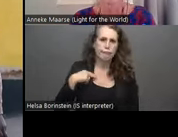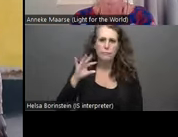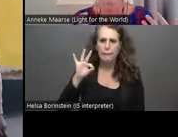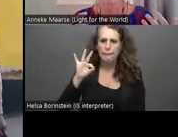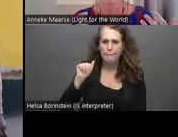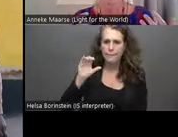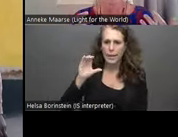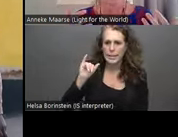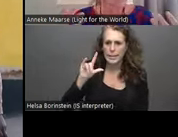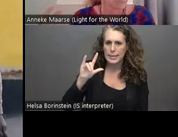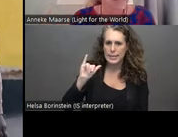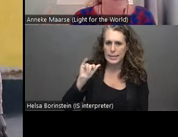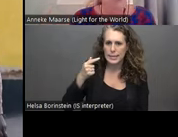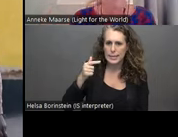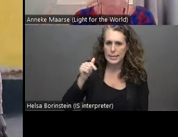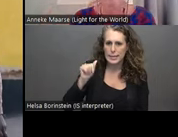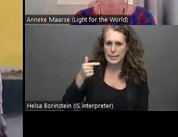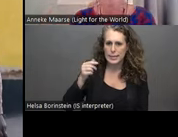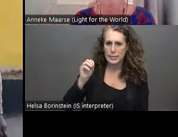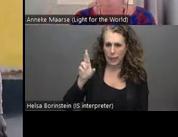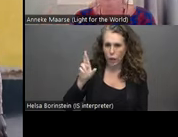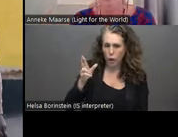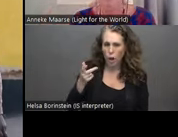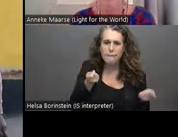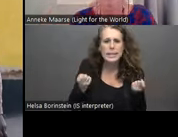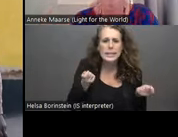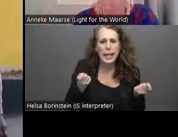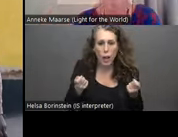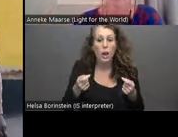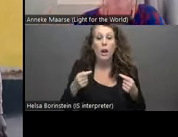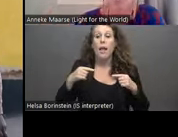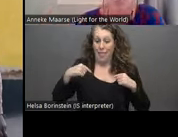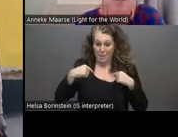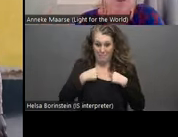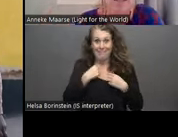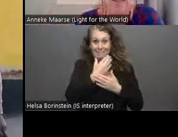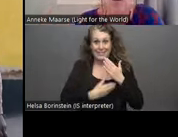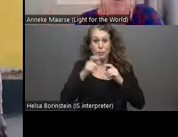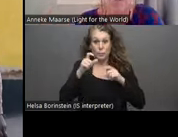would then train companies organizations 15:31:40 on the how of disability inclusion.